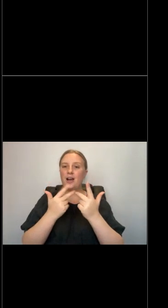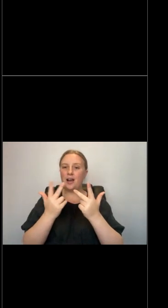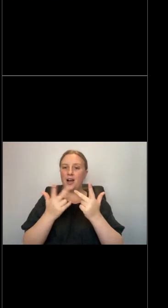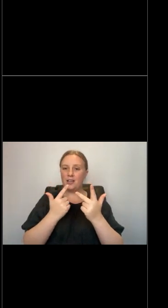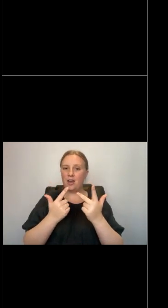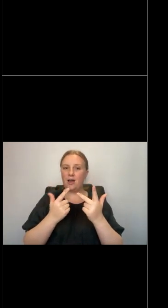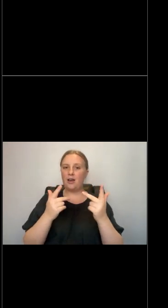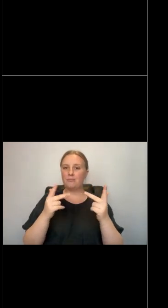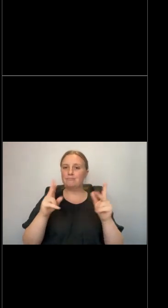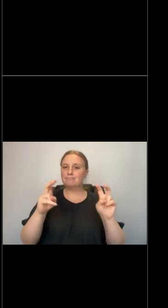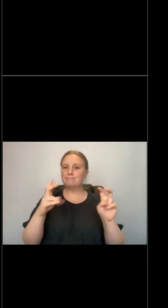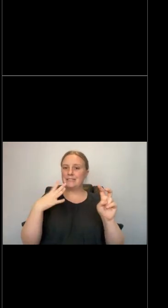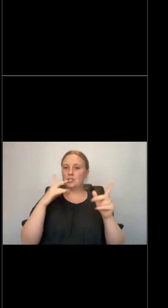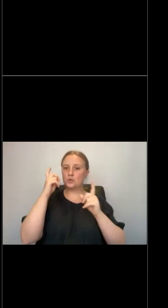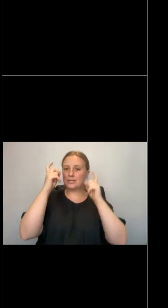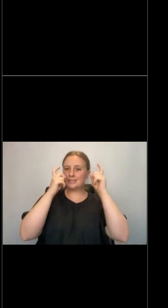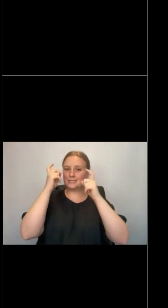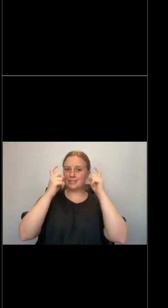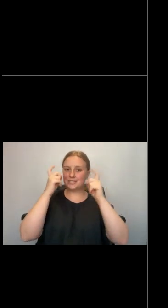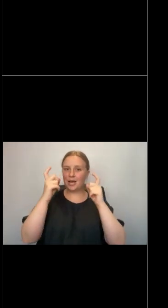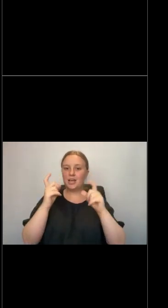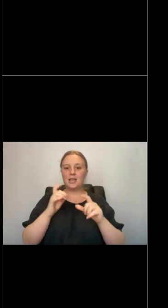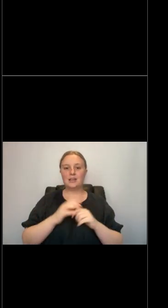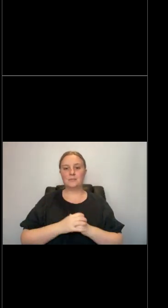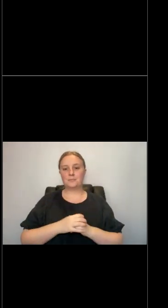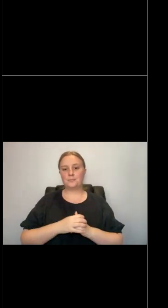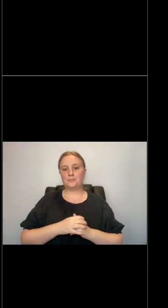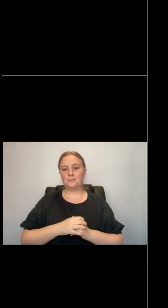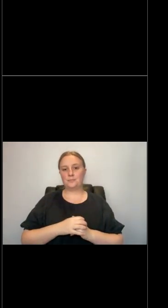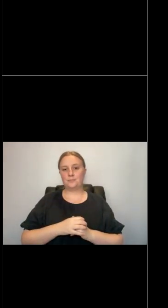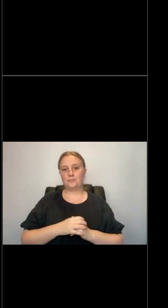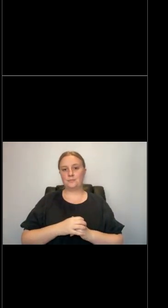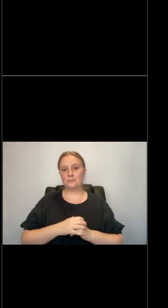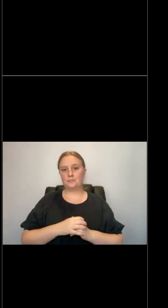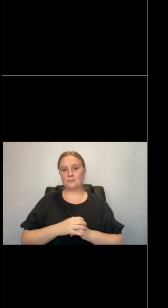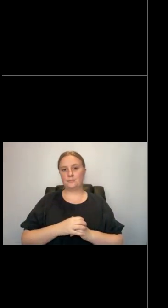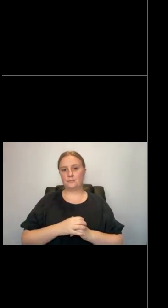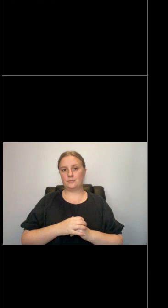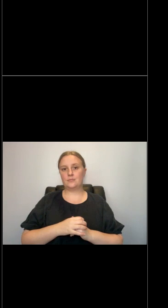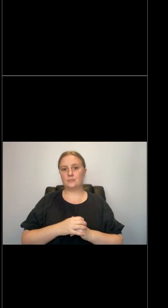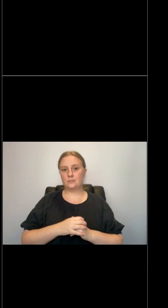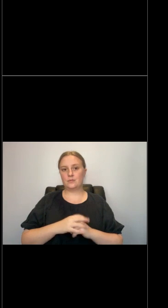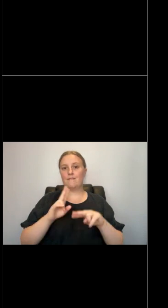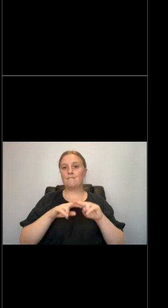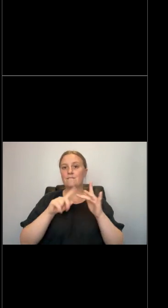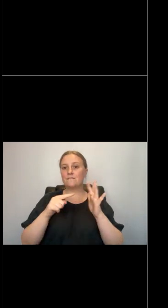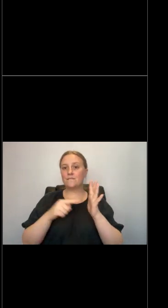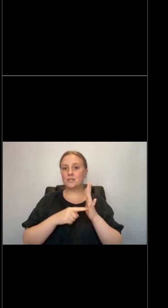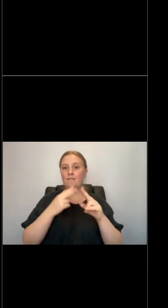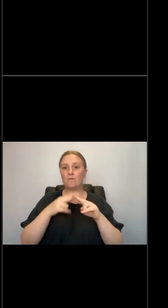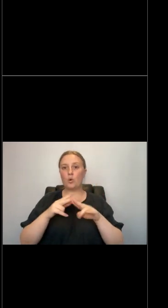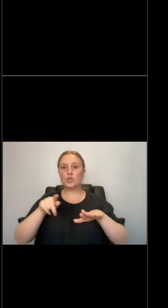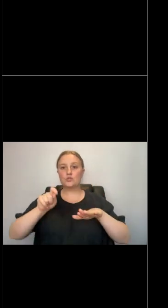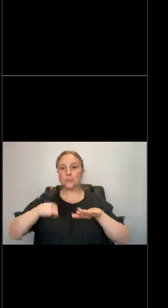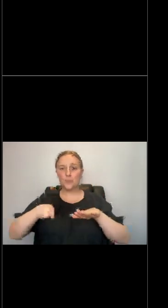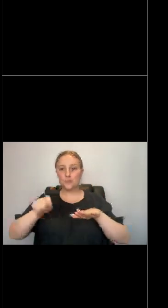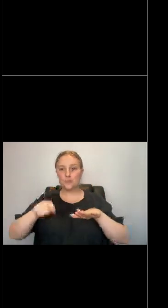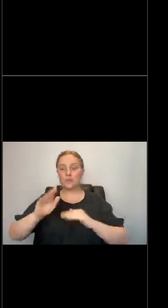And it's it's not a factor in Krystle. Now, this trial was defined in the old Mental Health Act